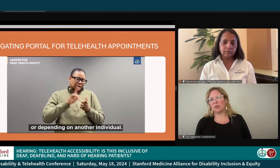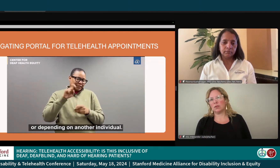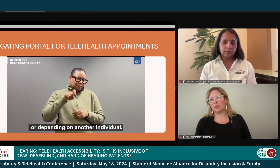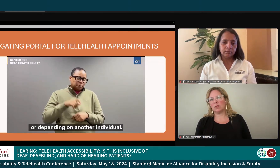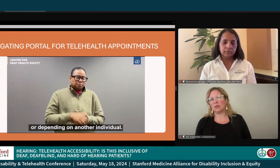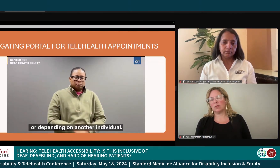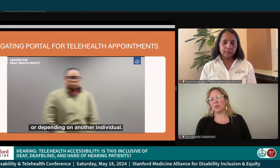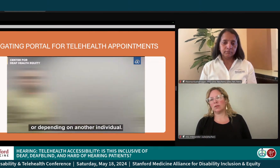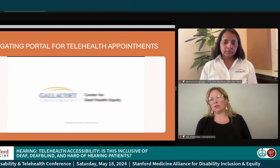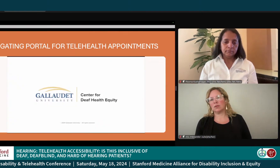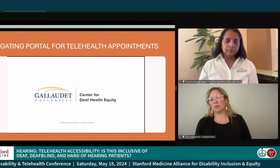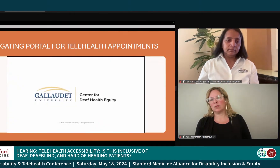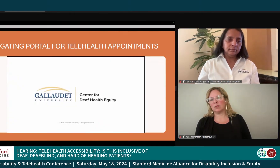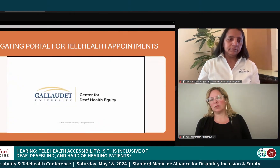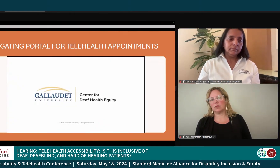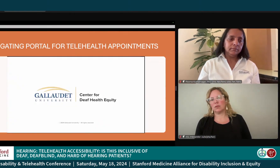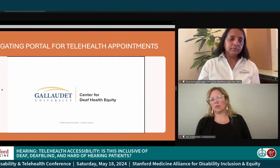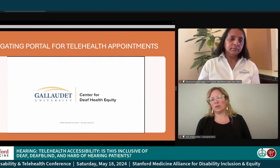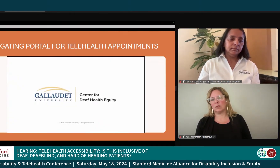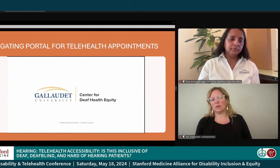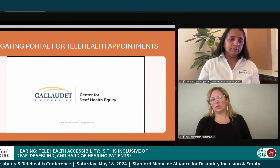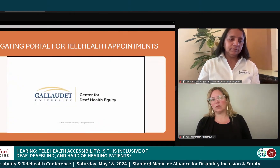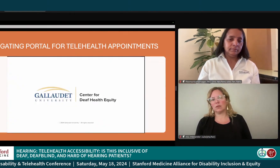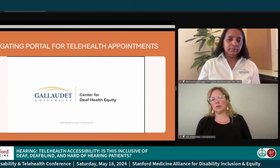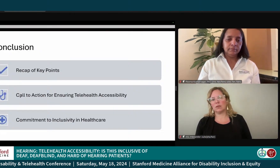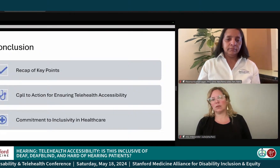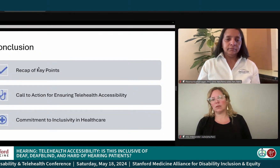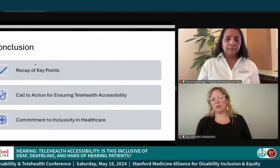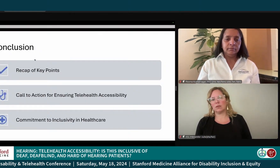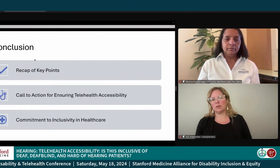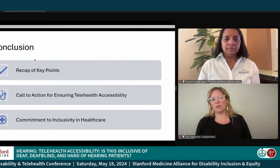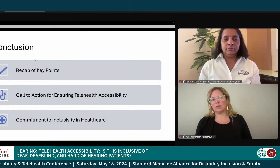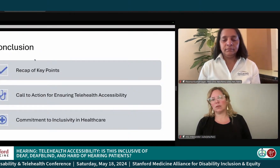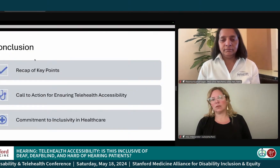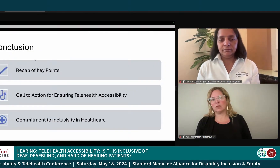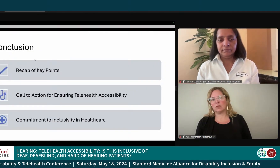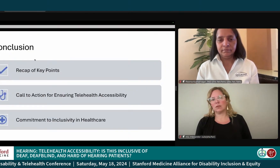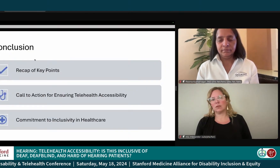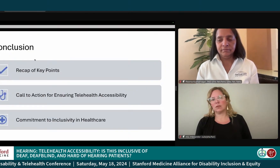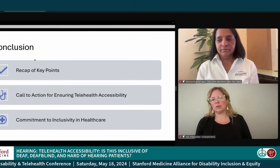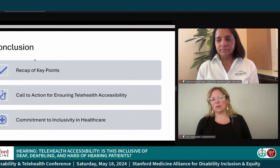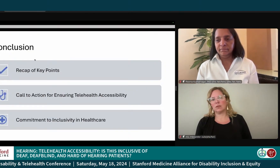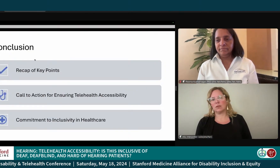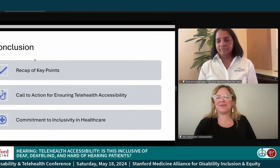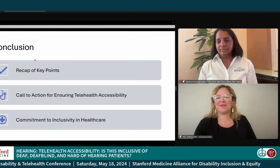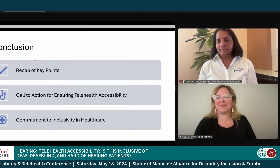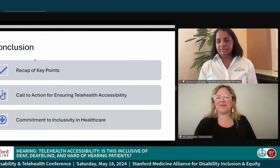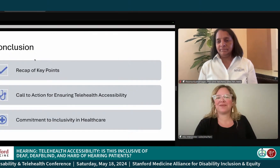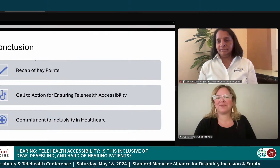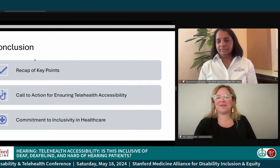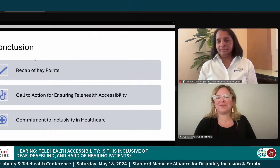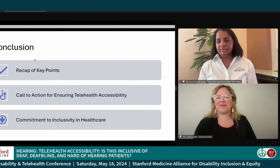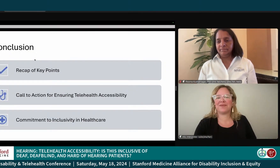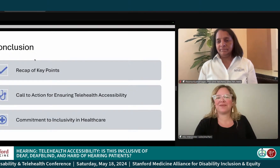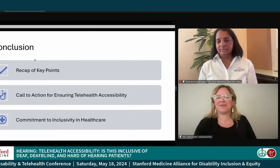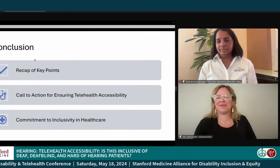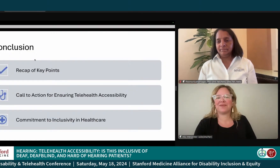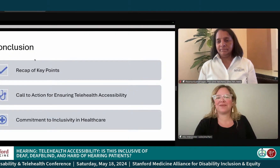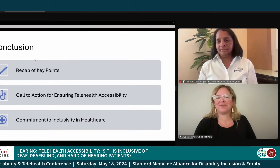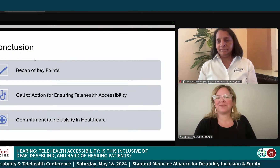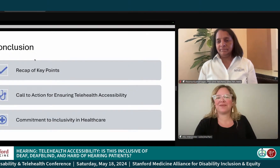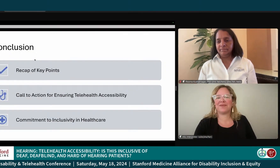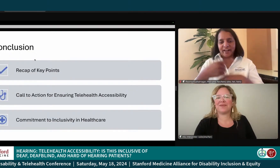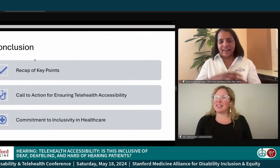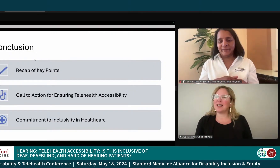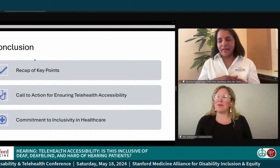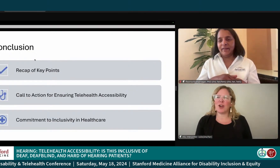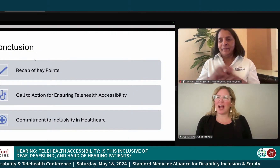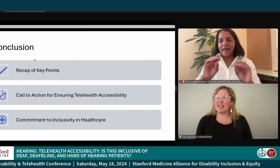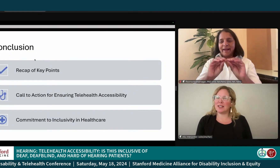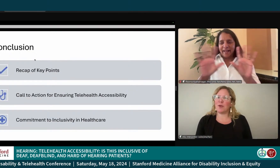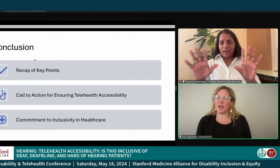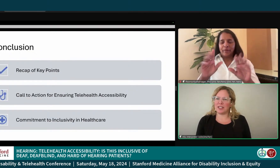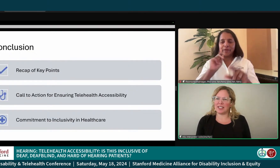of sharing or depending on another individual. >> Poorna Kushalnagar: So to summarize the points